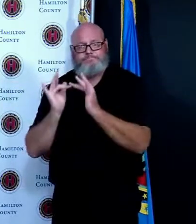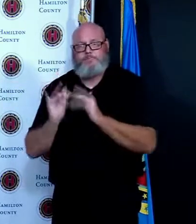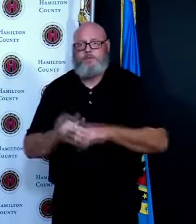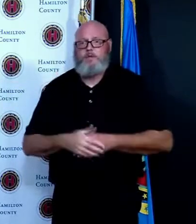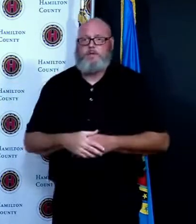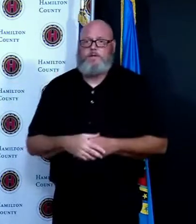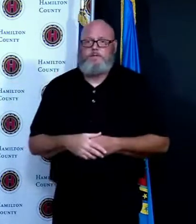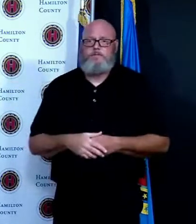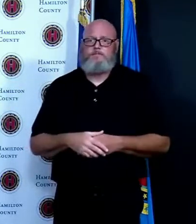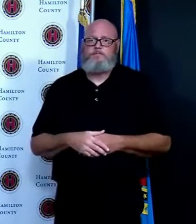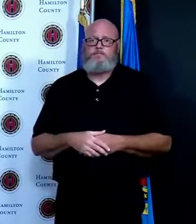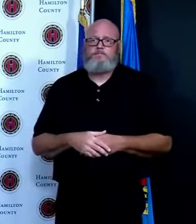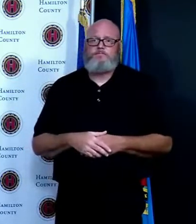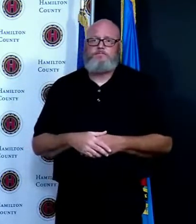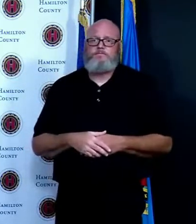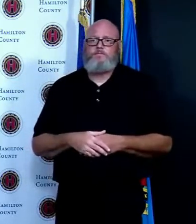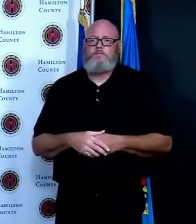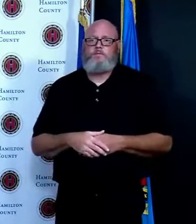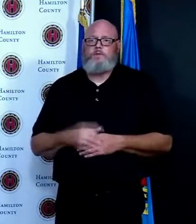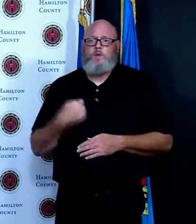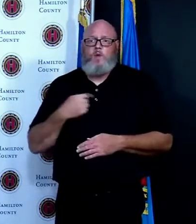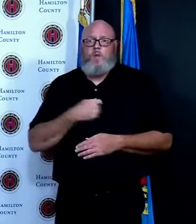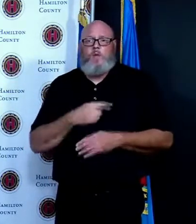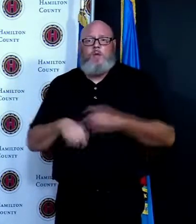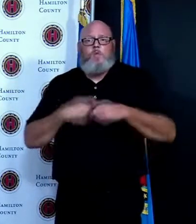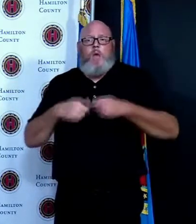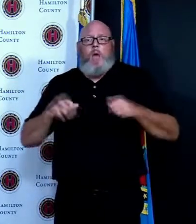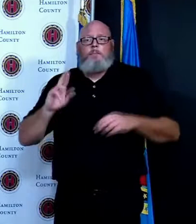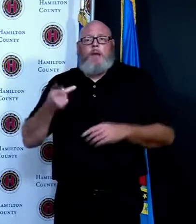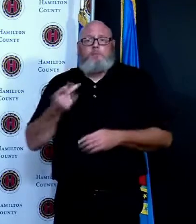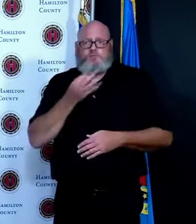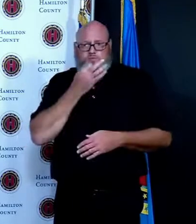that the board of County Commissioners approved a few weeks ago in our cares plan is a focus on